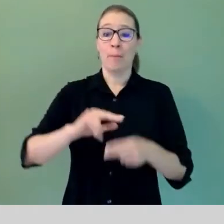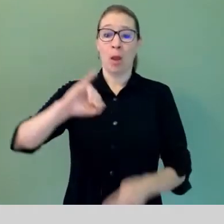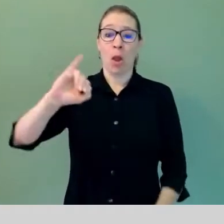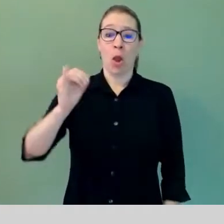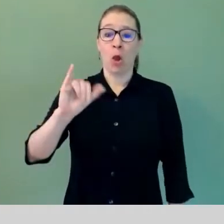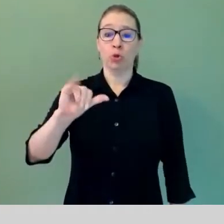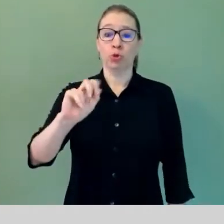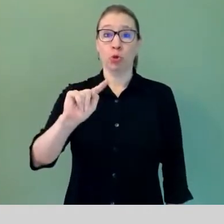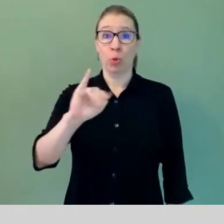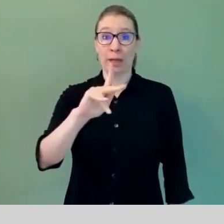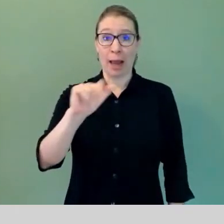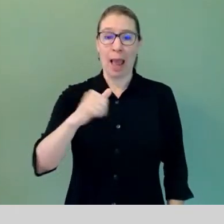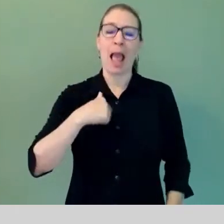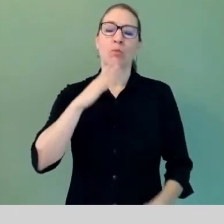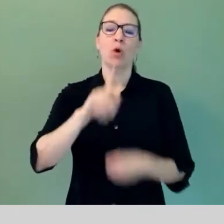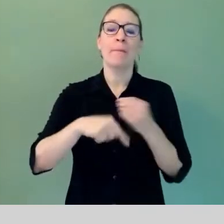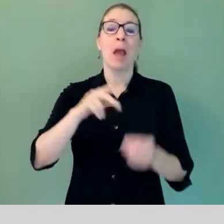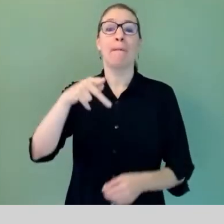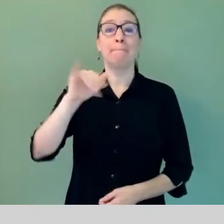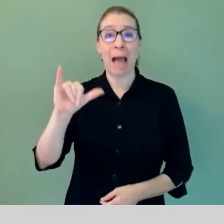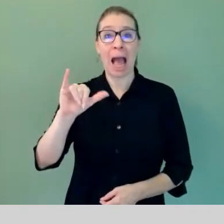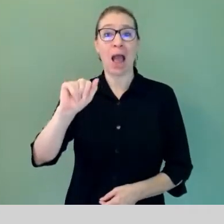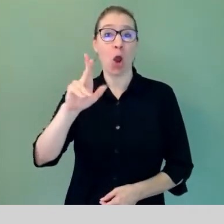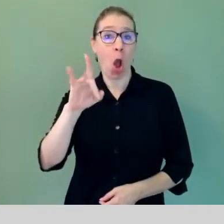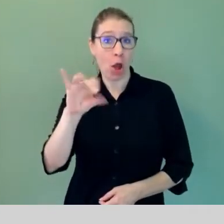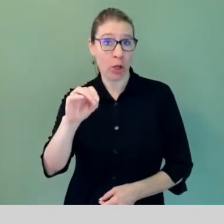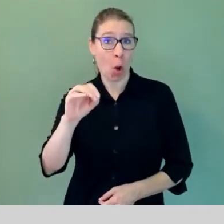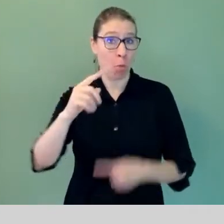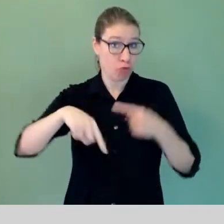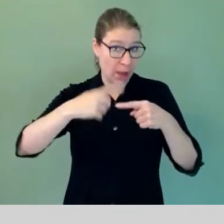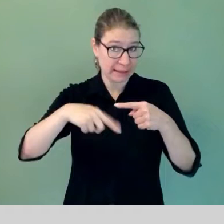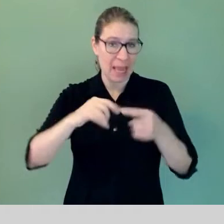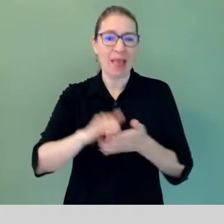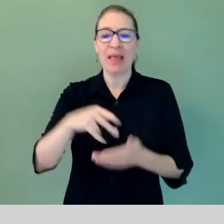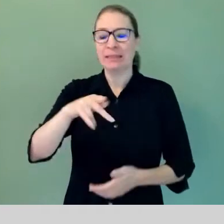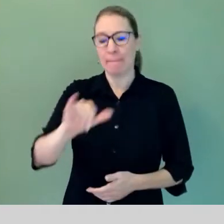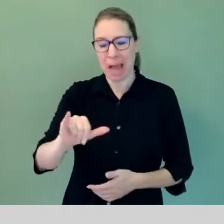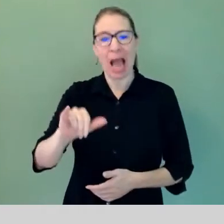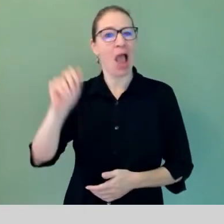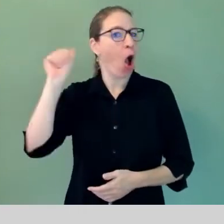Hi, everyone. My name is Jyotika, and I'll be talking about Pi Audio Processing, which is a Python-based library